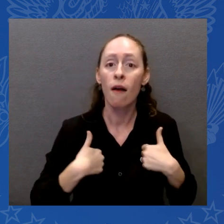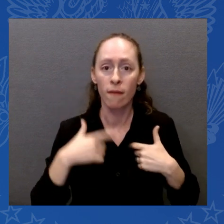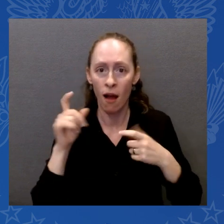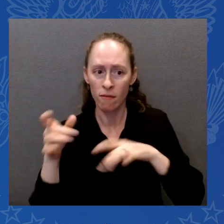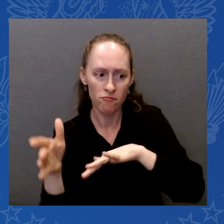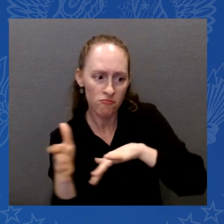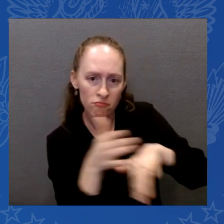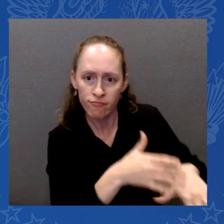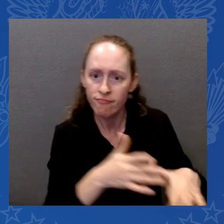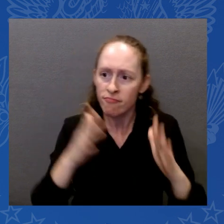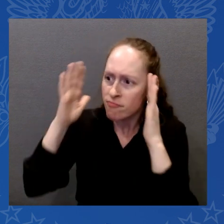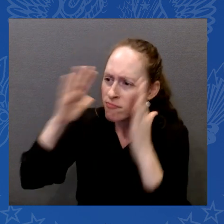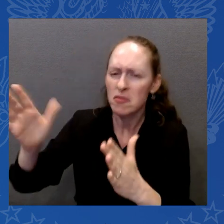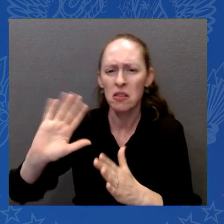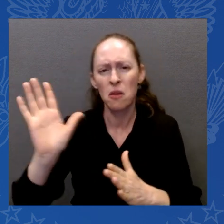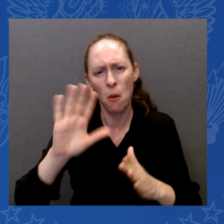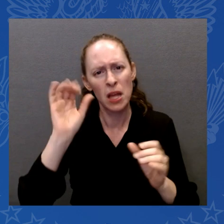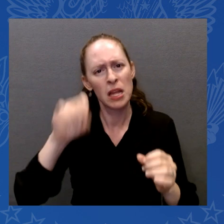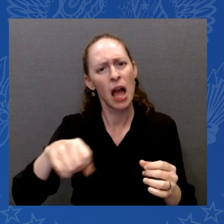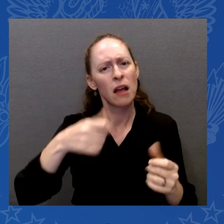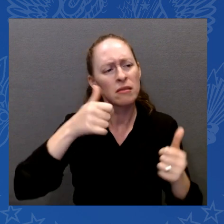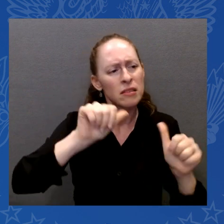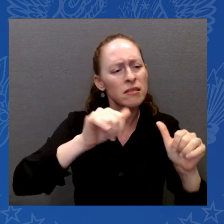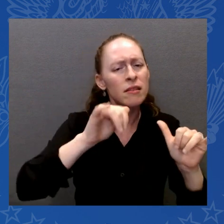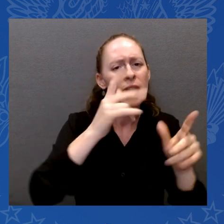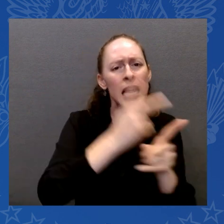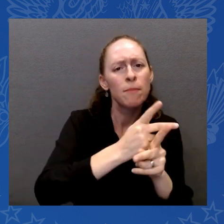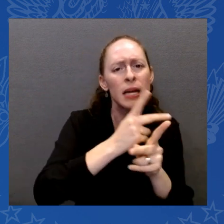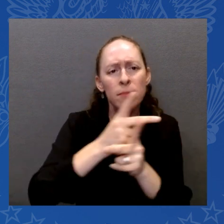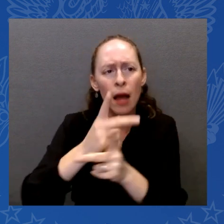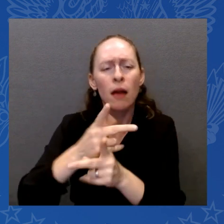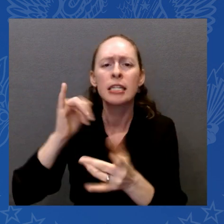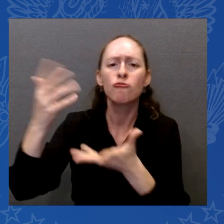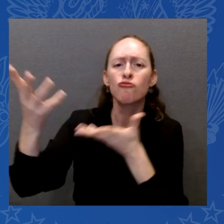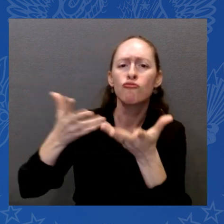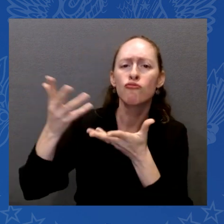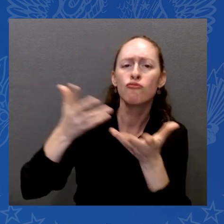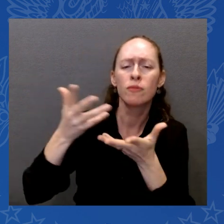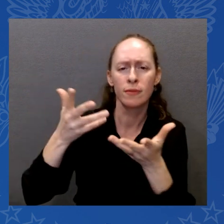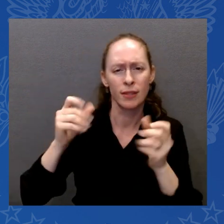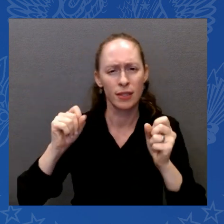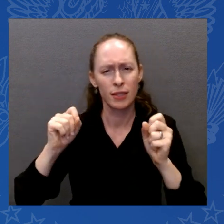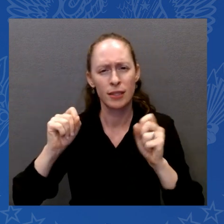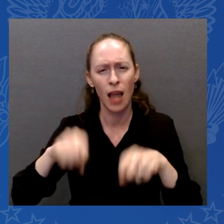are attacking the freedom and liberty of millions of women. At a state level, in Arizona, for example,